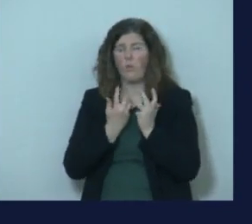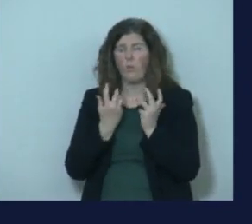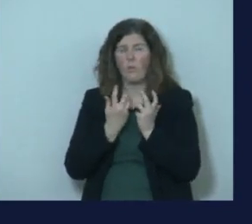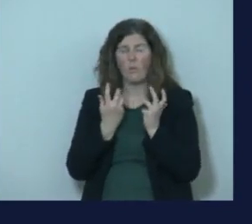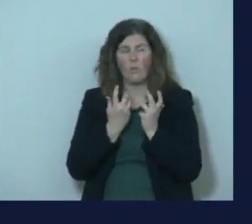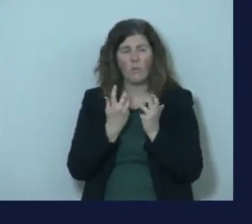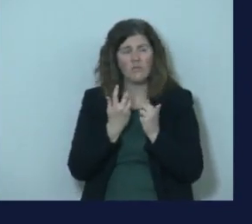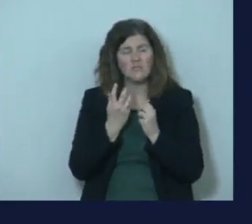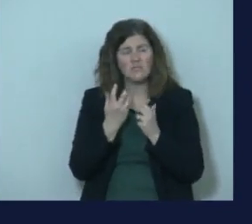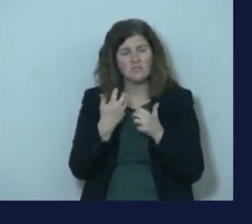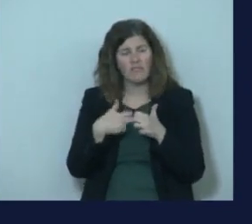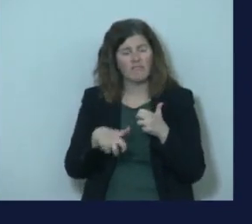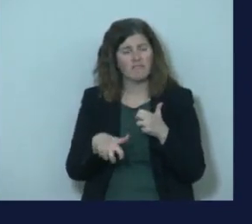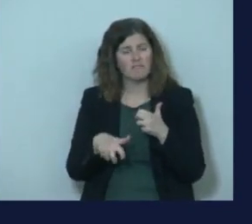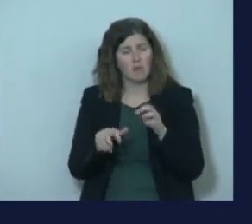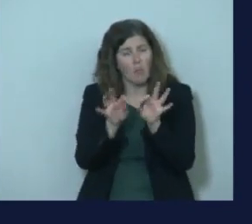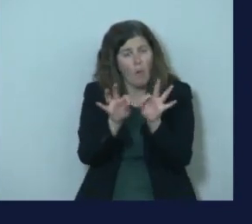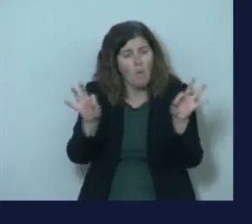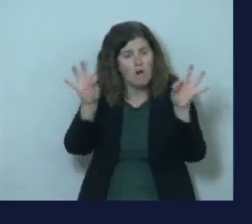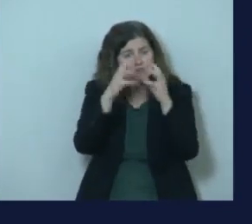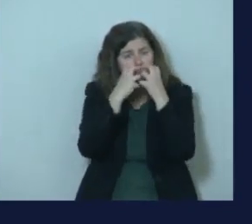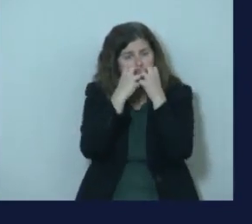REACH OUT AND STAY IN CONTACT.